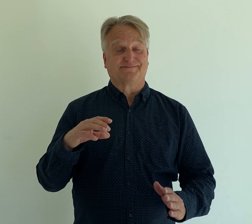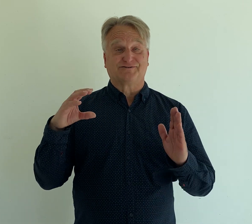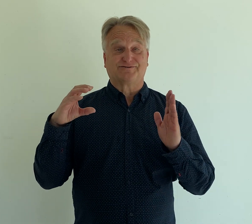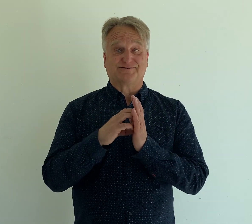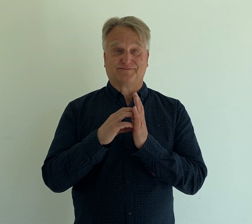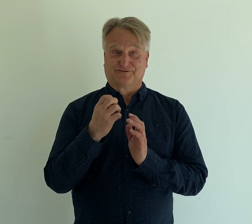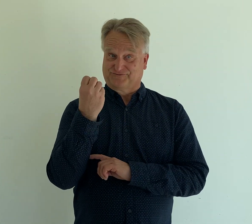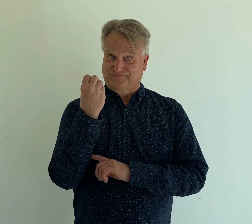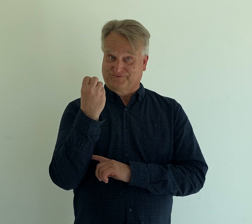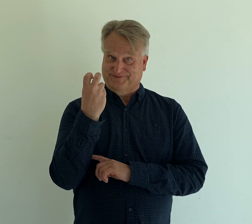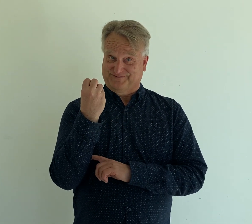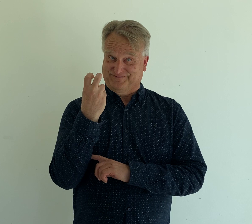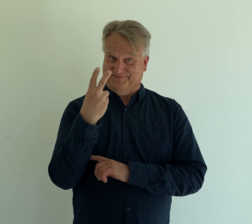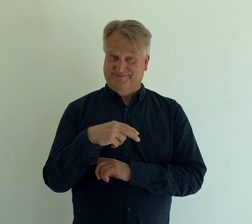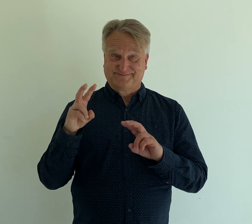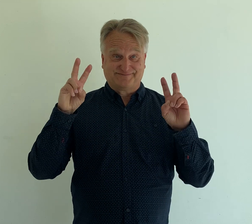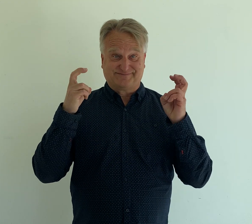The focus of Chapter 12 is